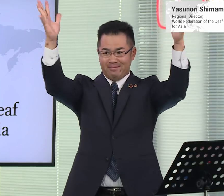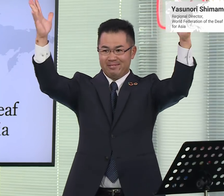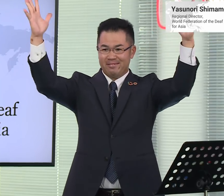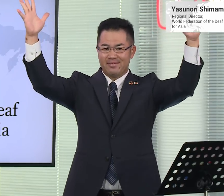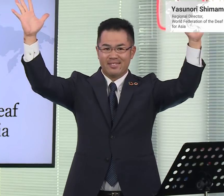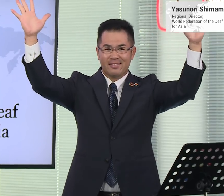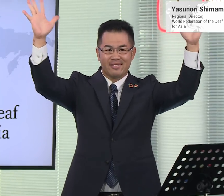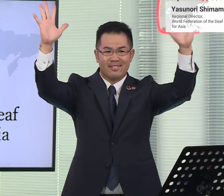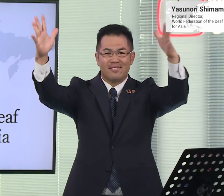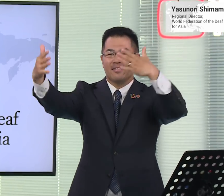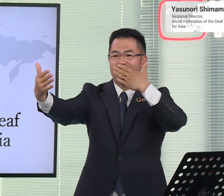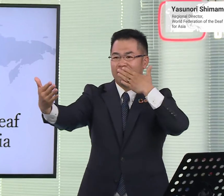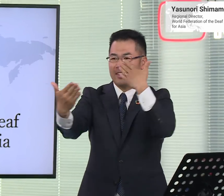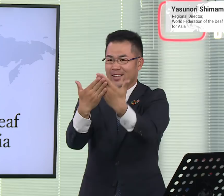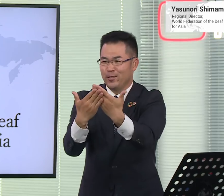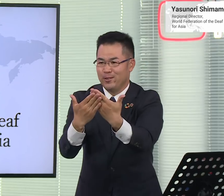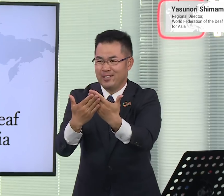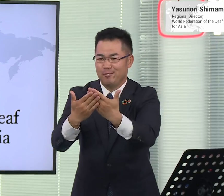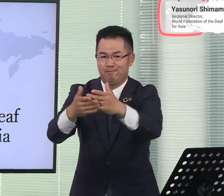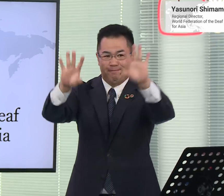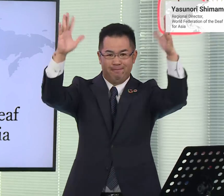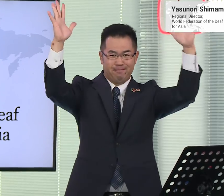for their cooperation with the planning.